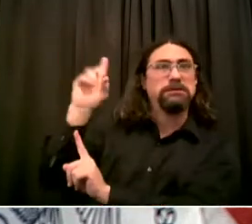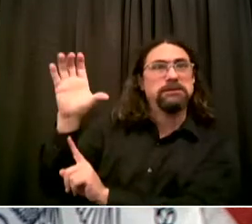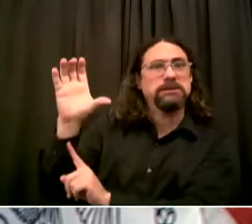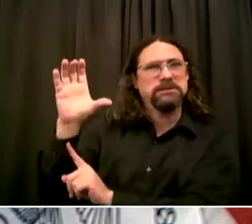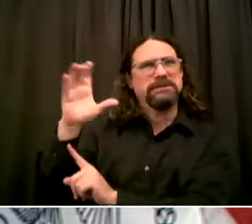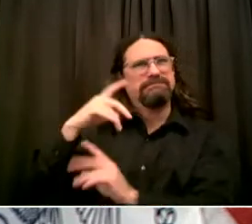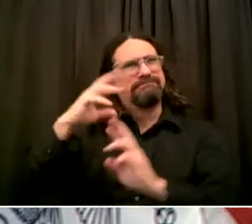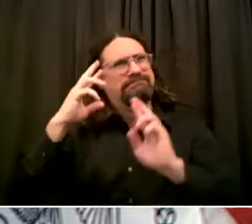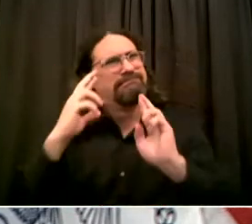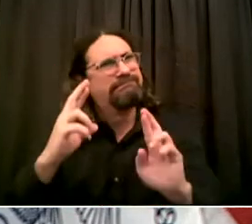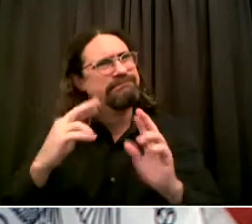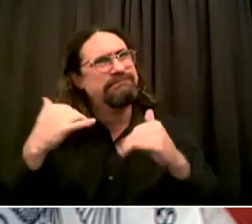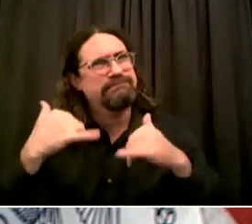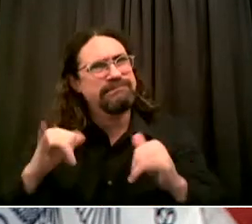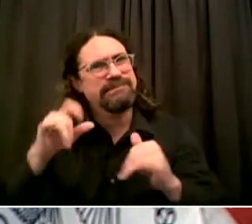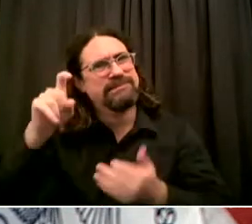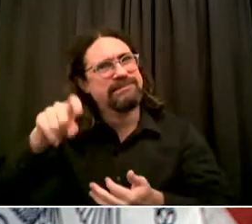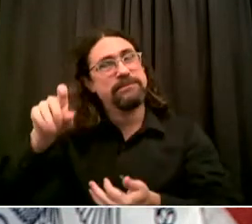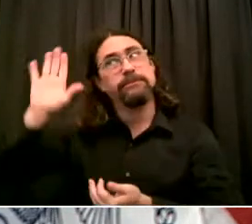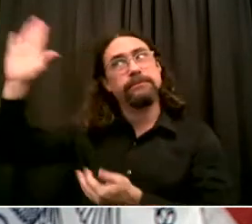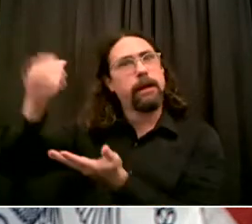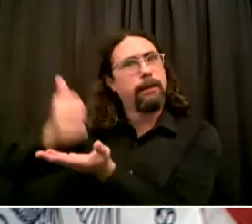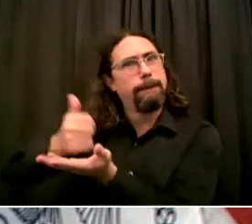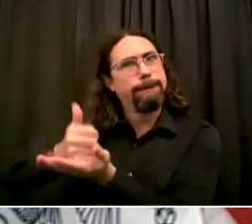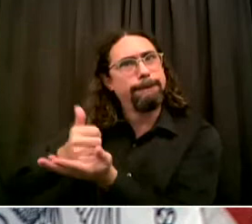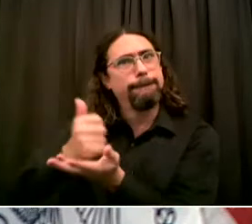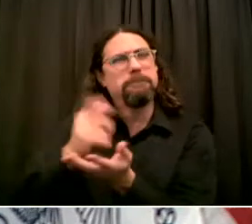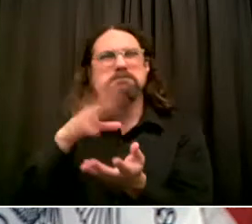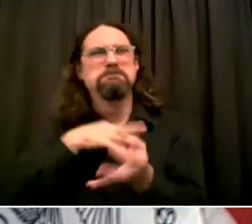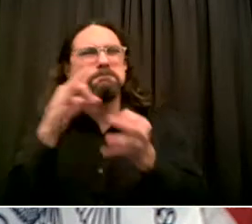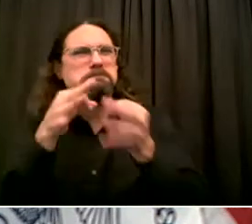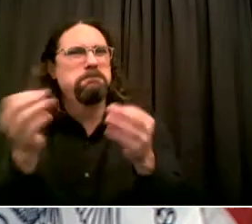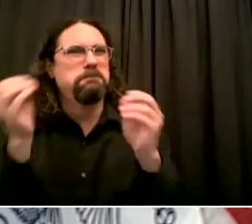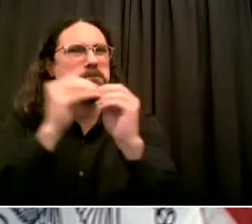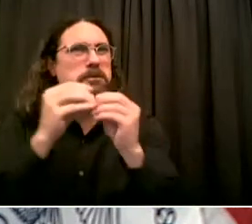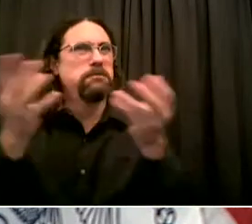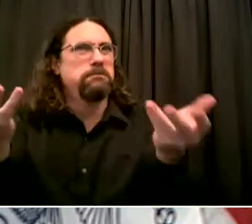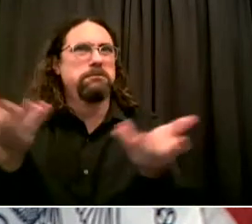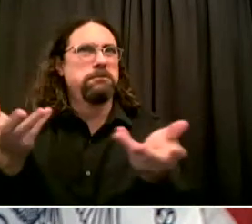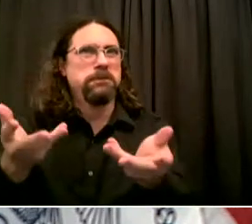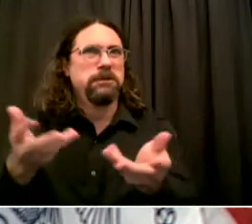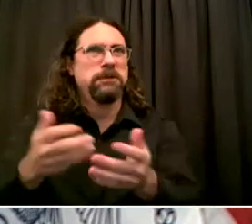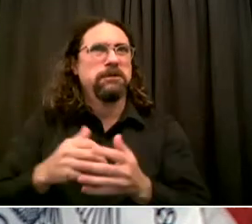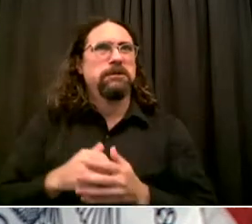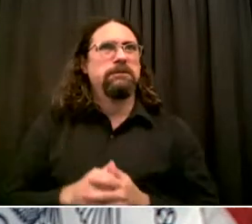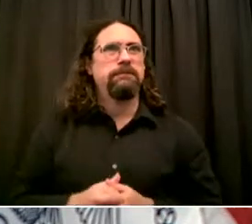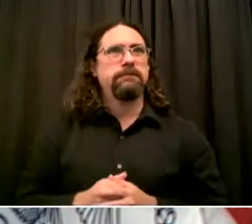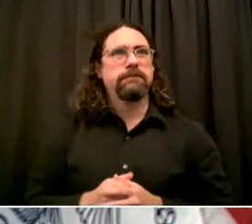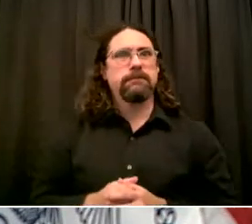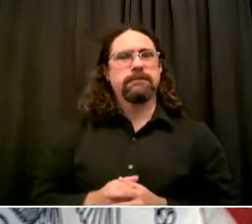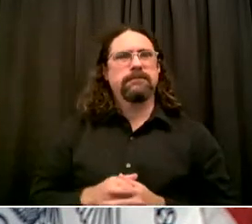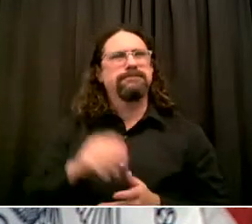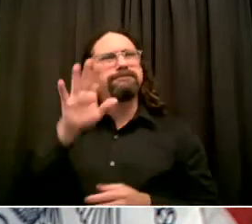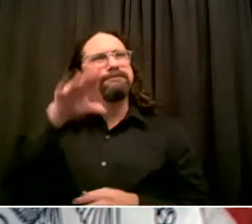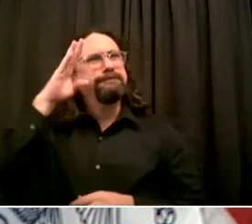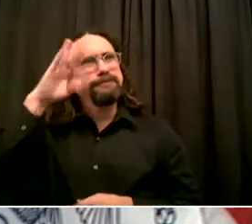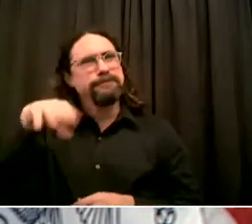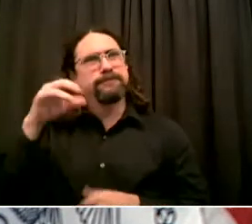GOVERNMENT TO GET IT RIGHT. GROWING CORONAVIRUS CRISISS IAAROUND D THE COUNTRY AND AROUND THE WORLD, HOLIDAY